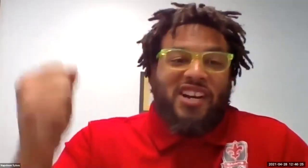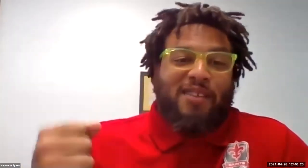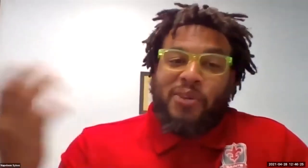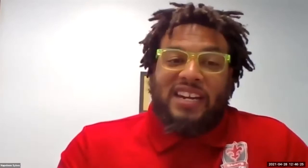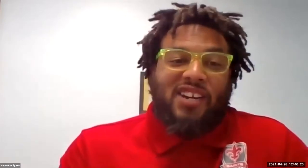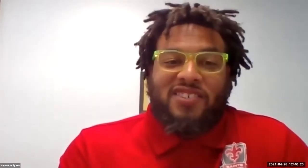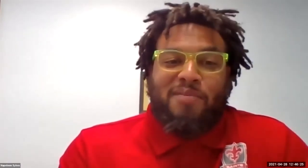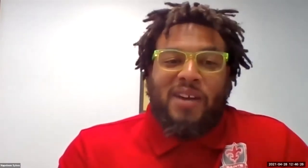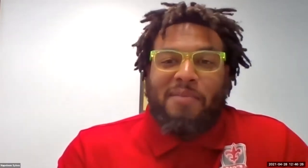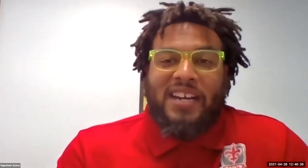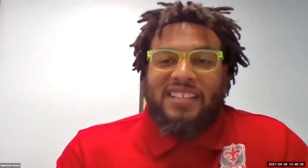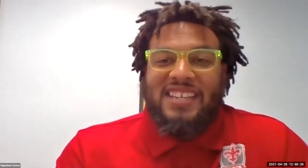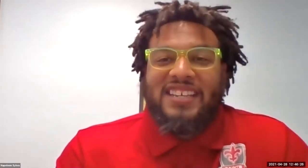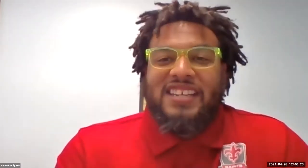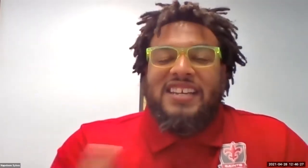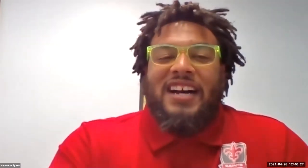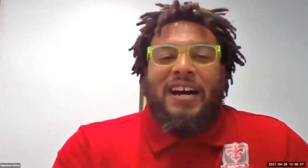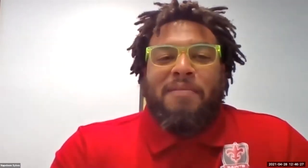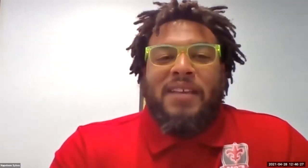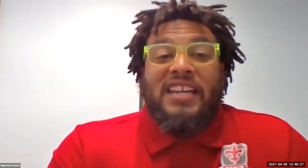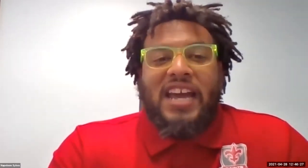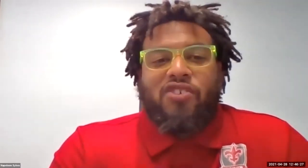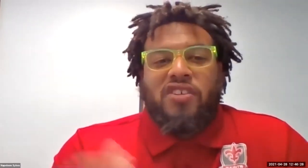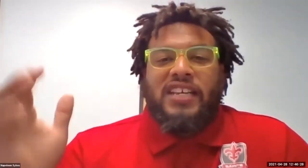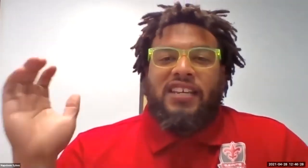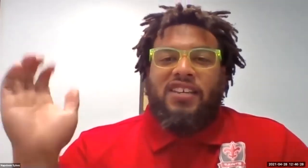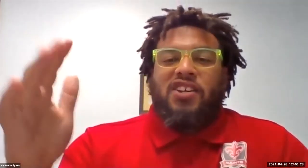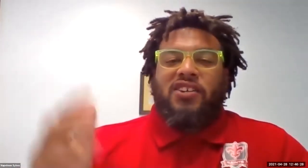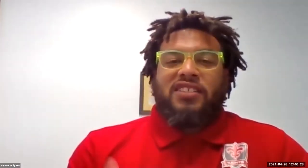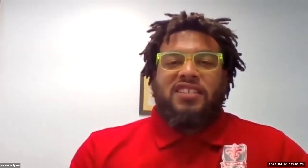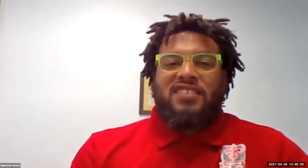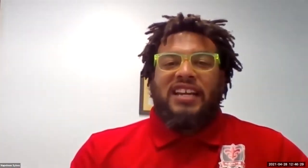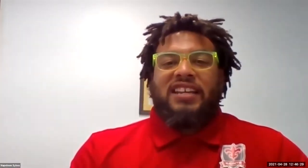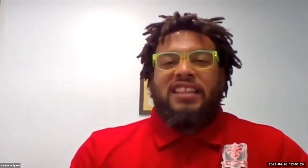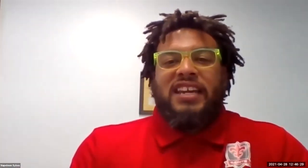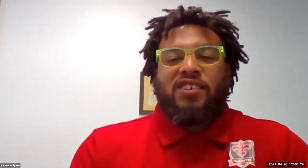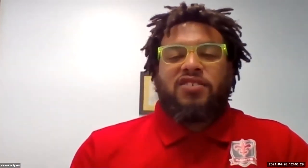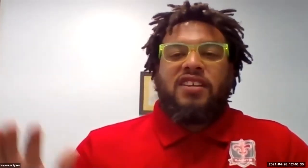It was so festive. I know this was past the prime of Lexington Market.